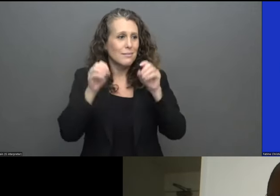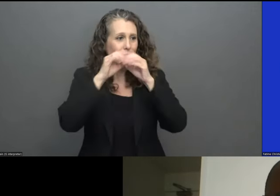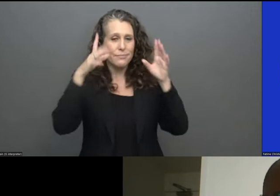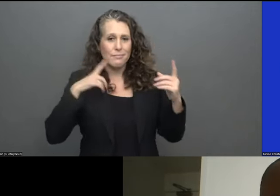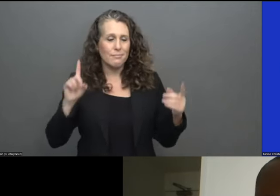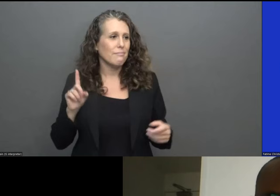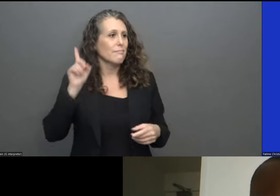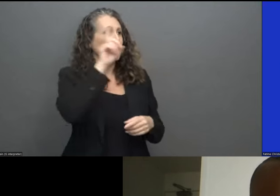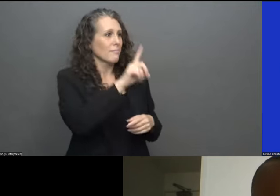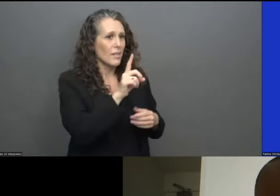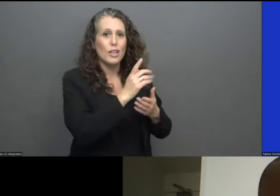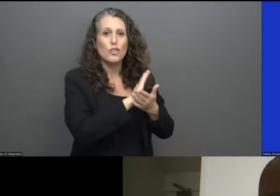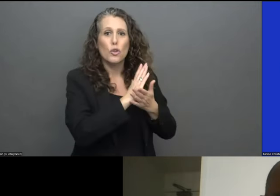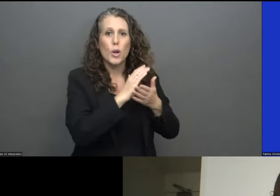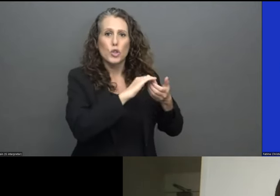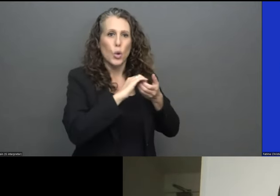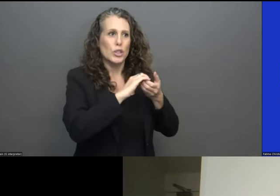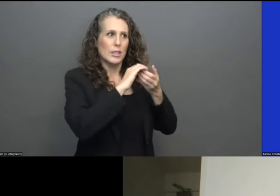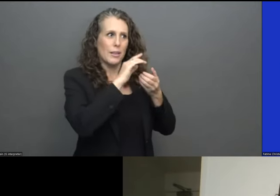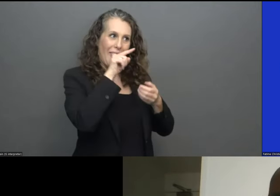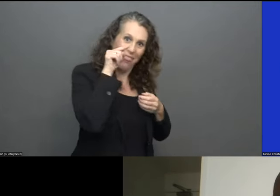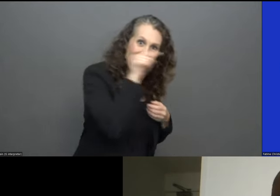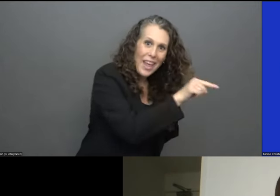the sign language interpreter Association in Nigeria, to see how best we integrate the